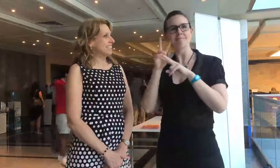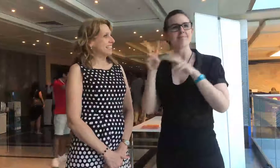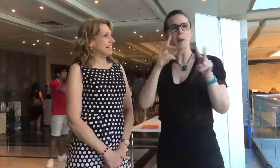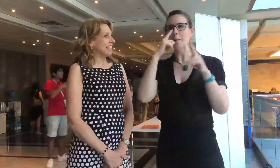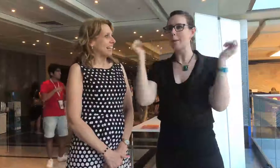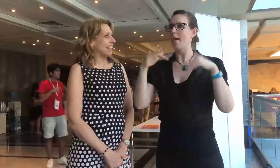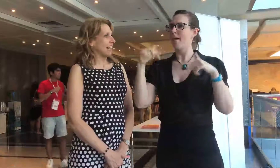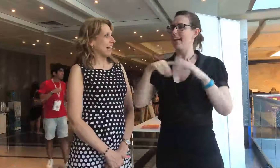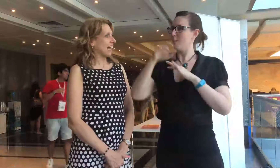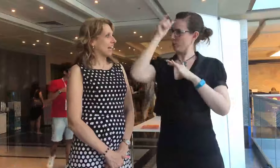How does it feel?